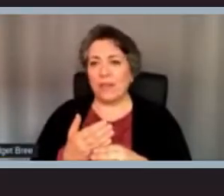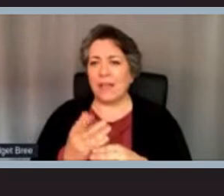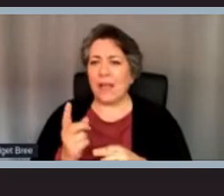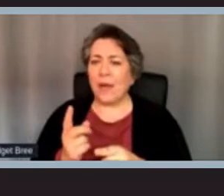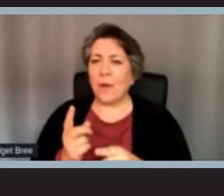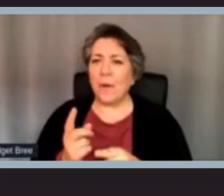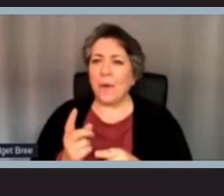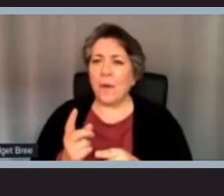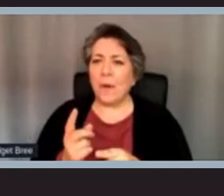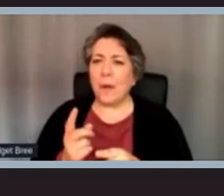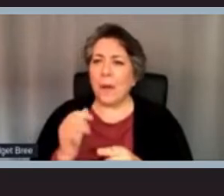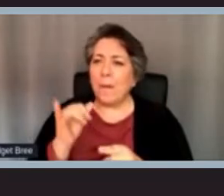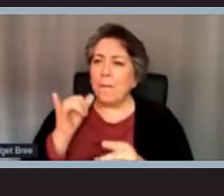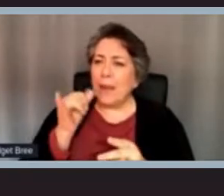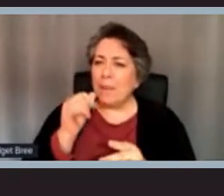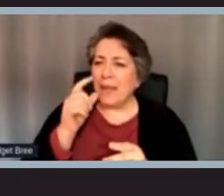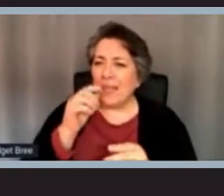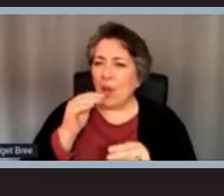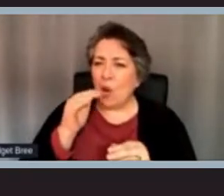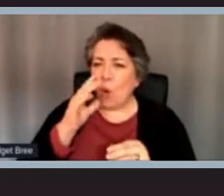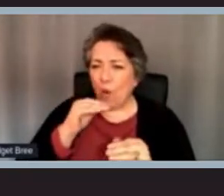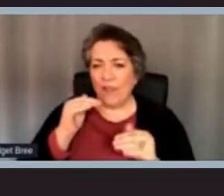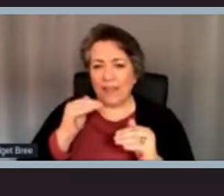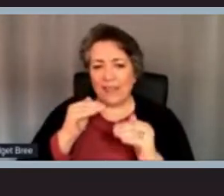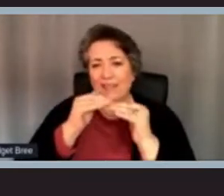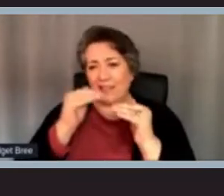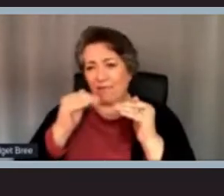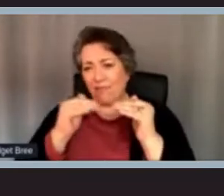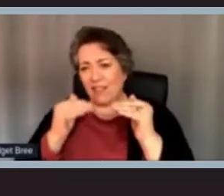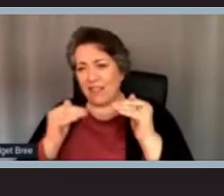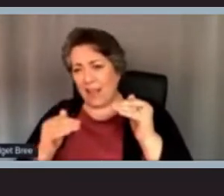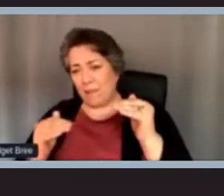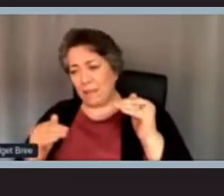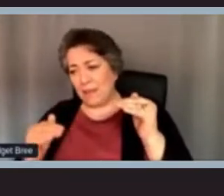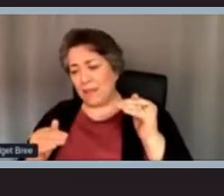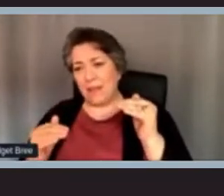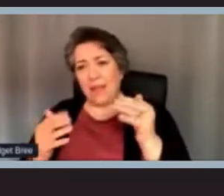Like many organisations, our University sets up PCs for staff and students.